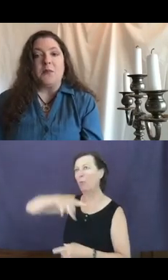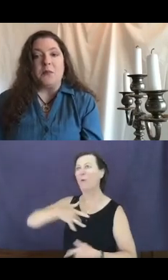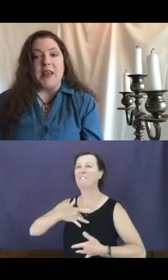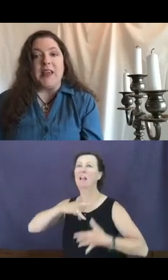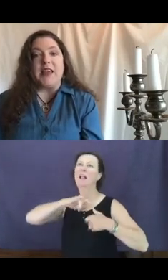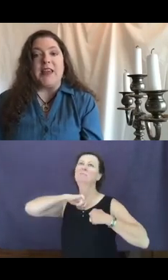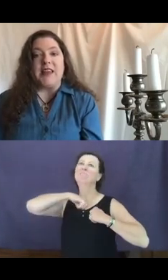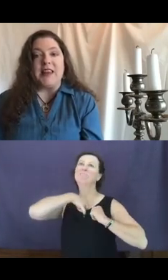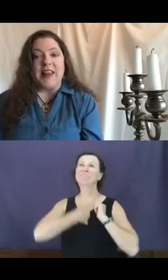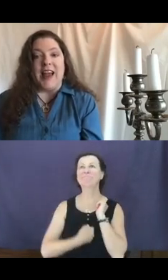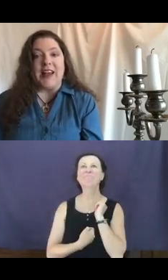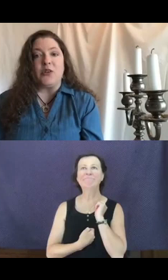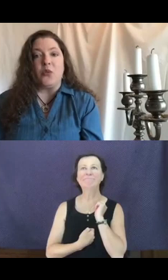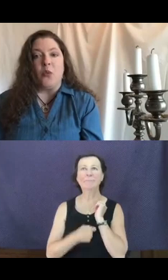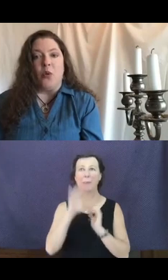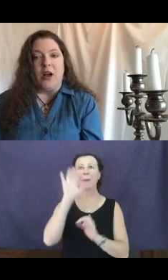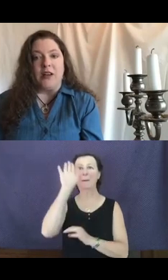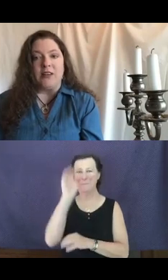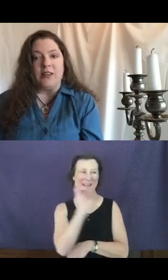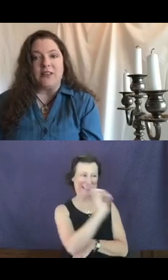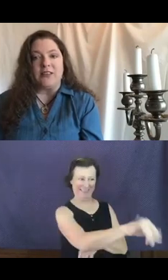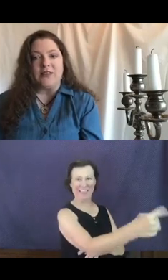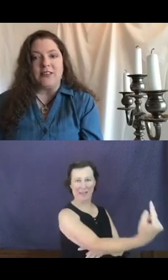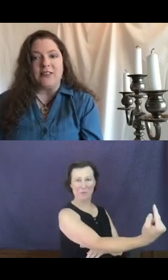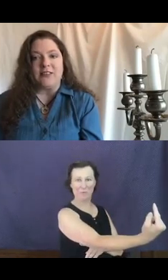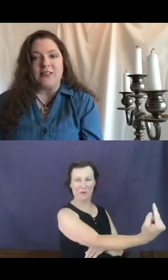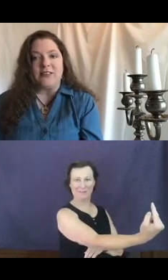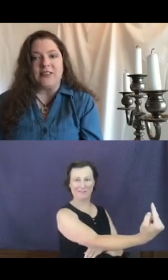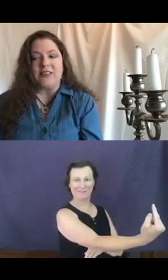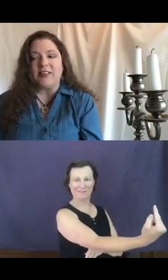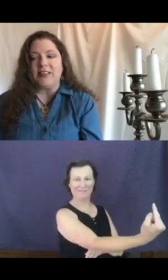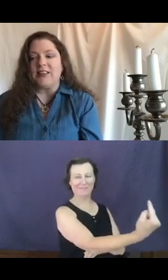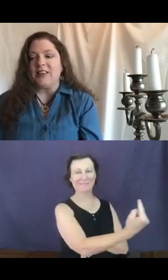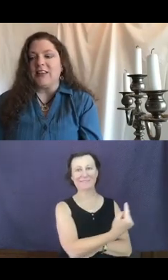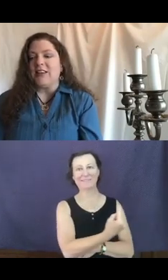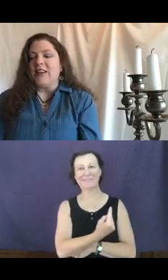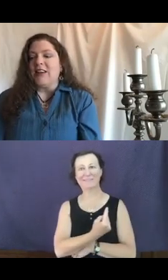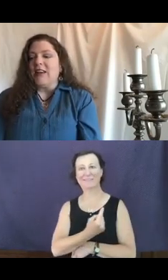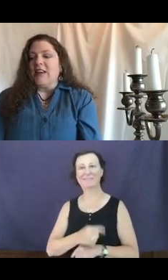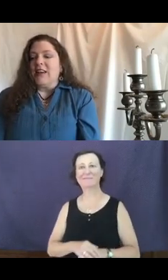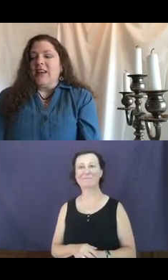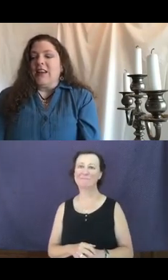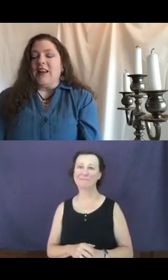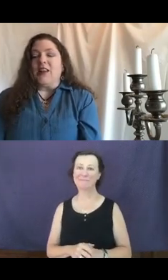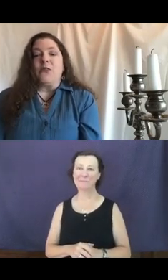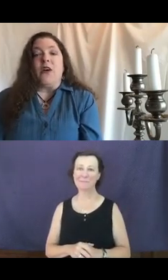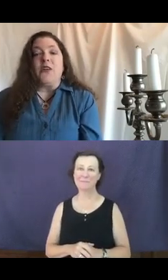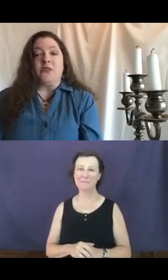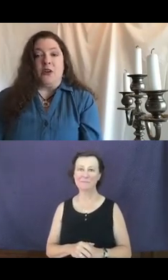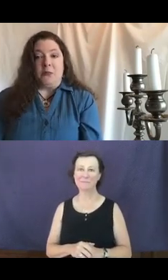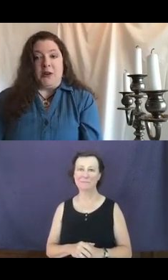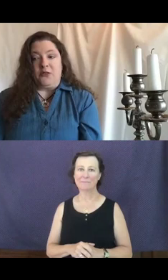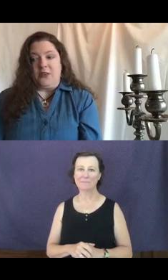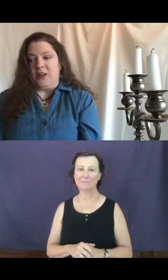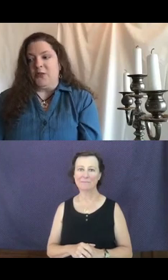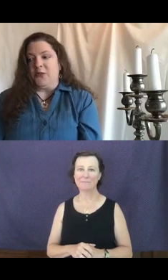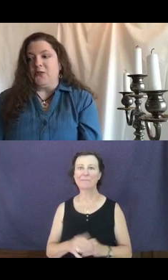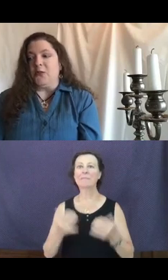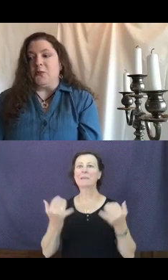Be that one." Let us foster our better selves to be